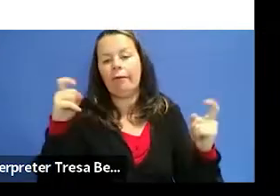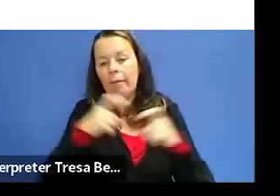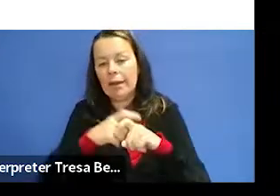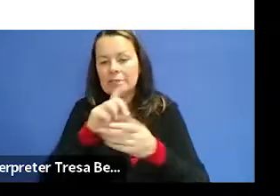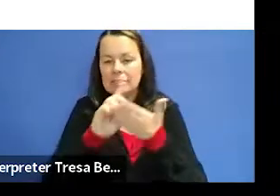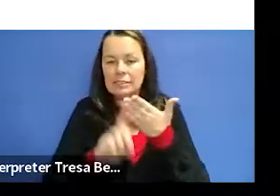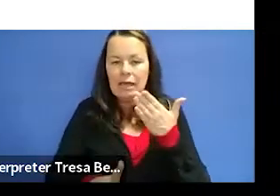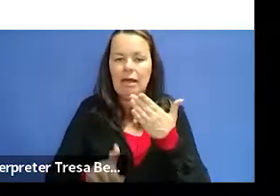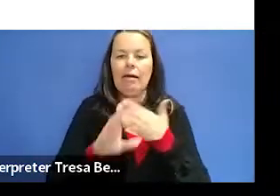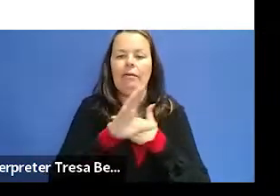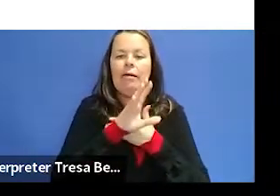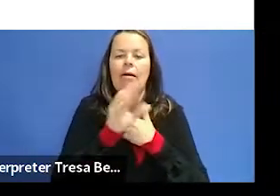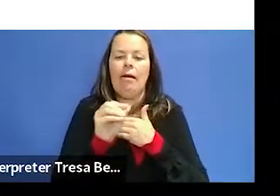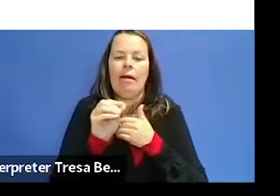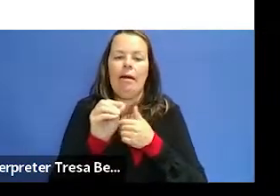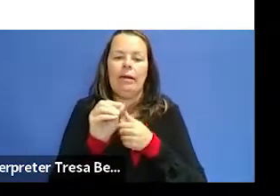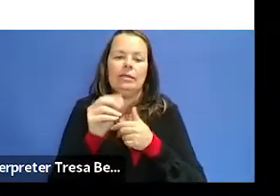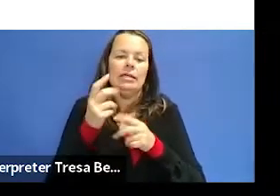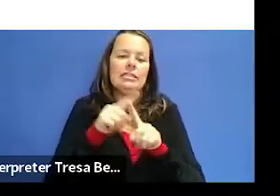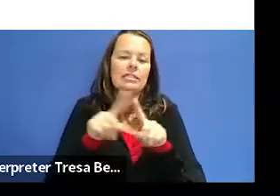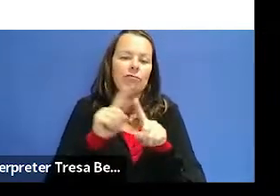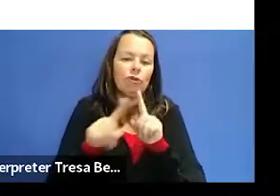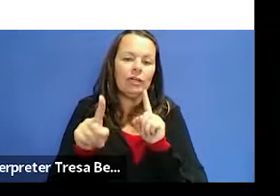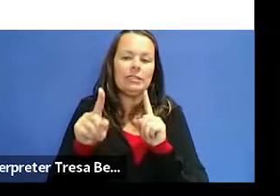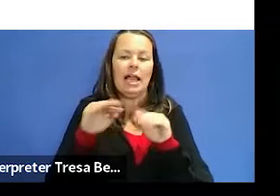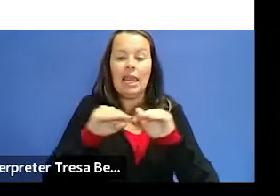definitely factor into the equation. Den.